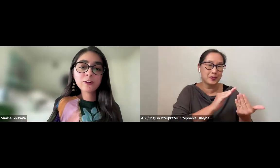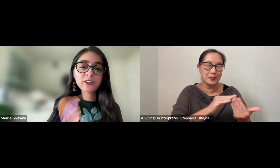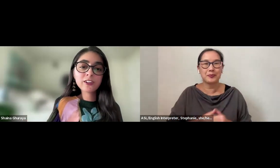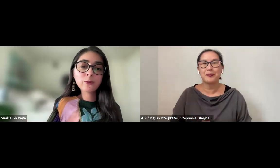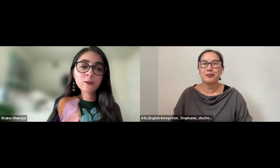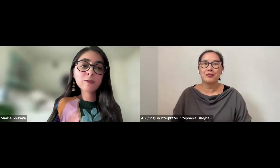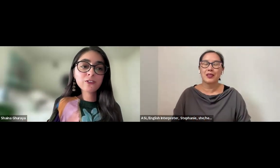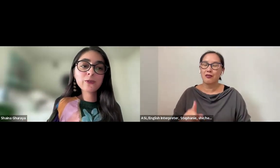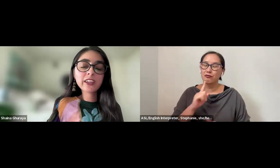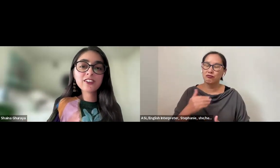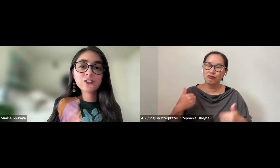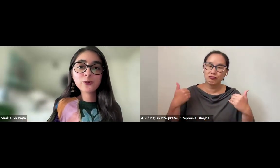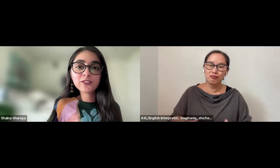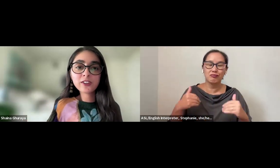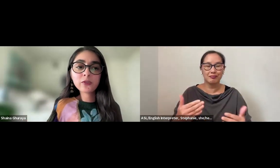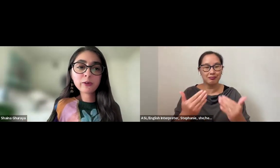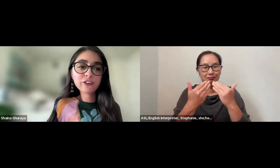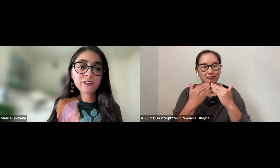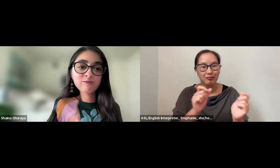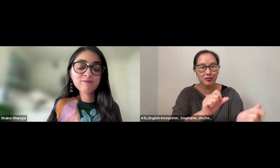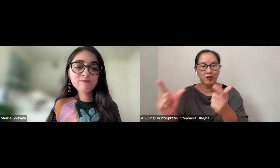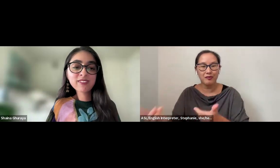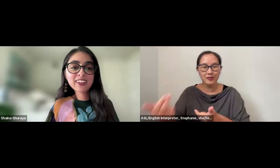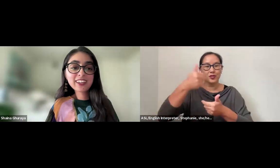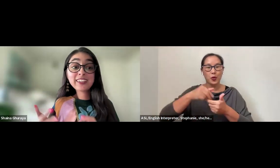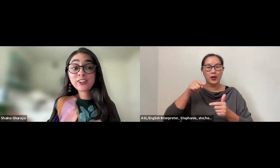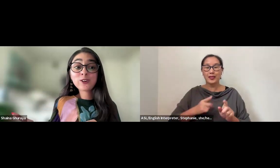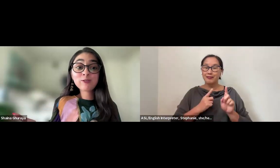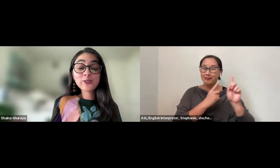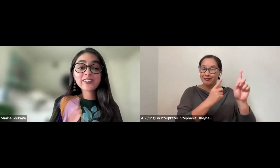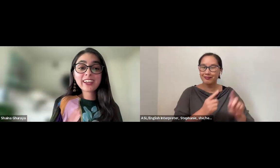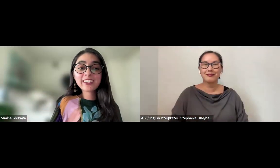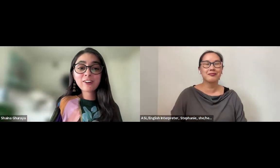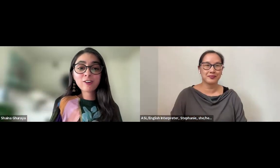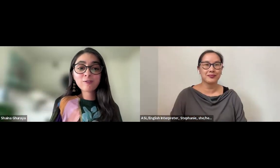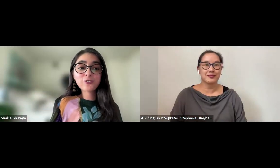appreciate you all for tuning in to join us on this mission. Now I'm going to hand it off